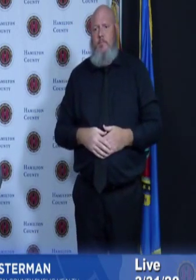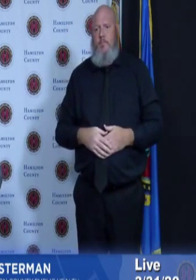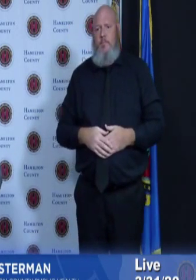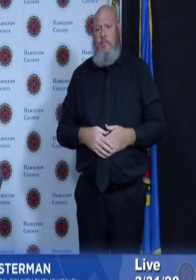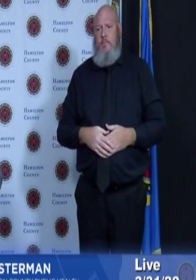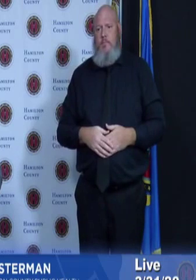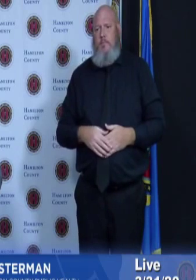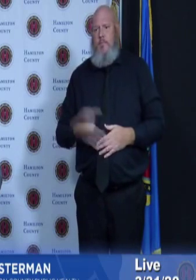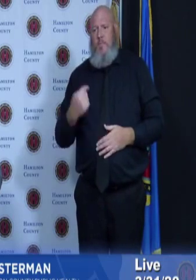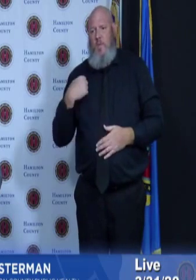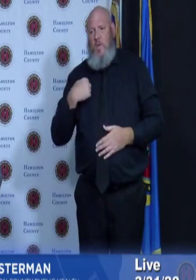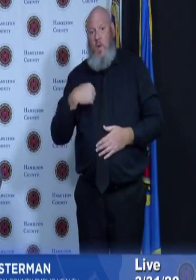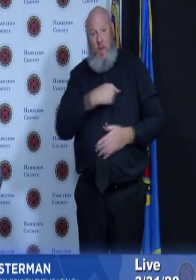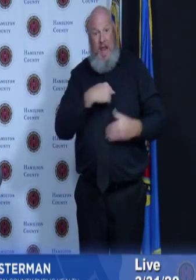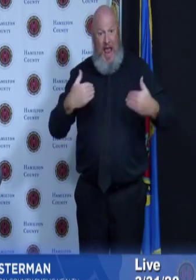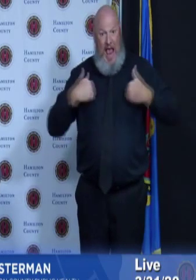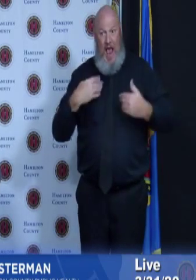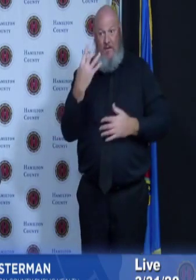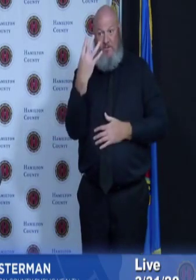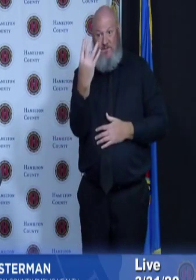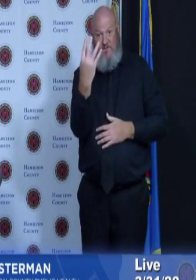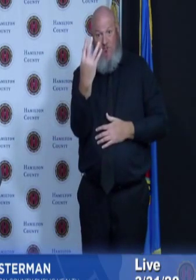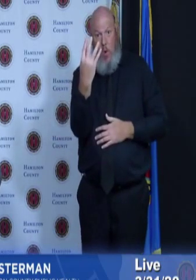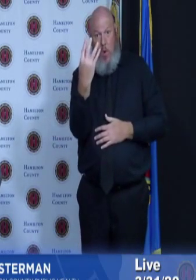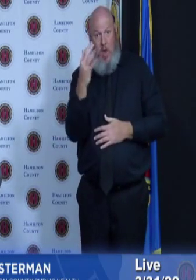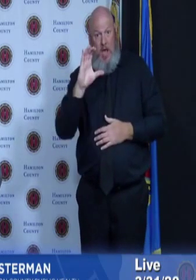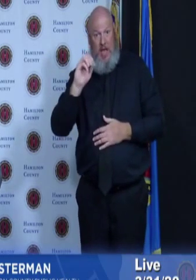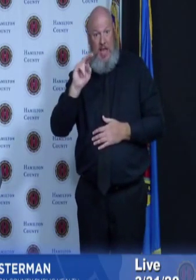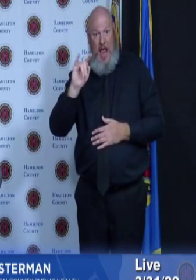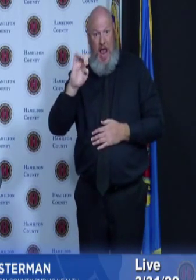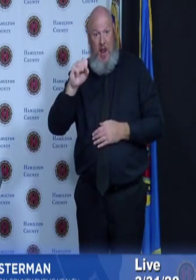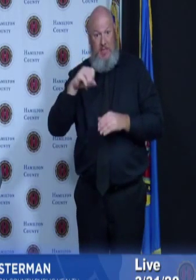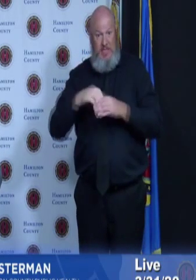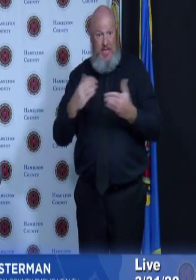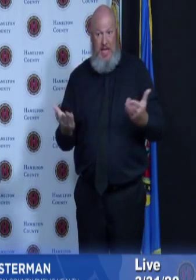make sure that we're all handling cases similar and trying to make it as fair